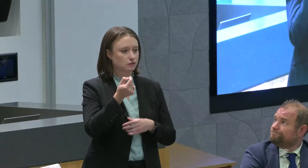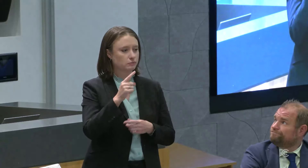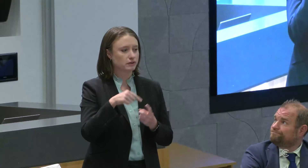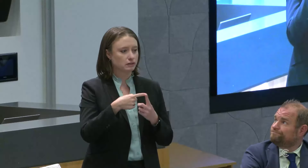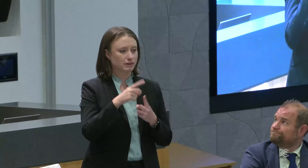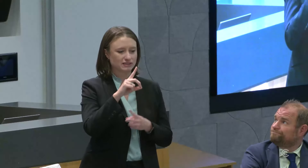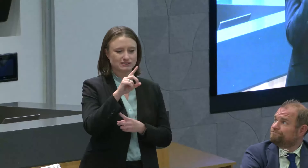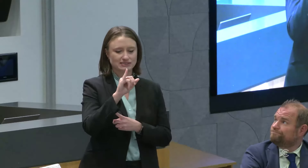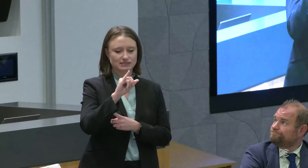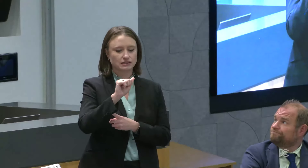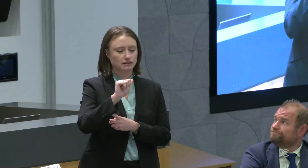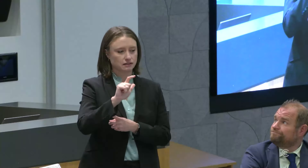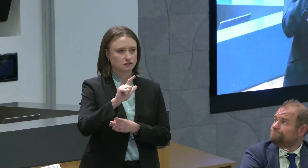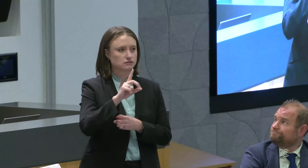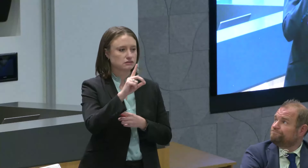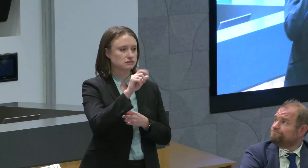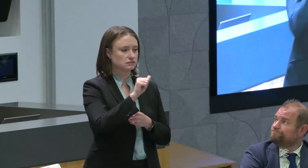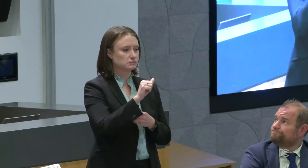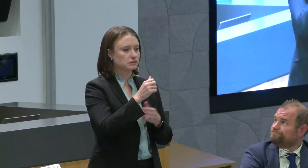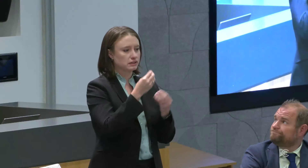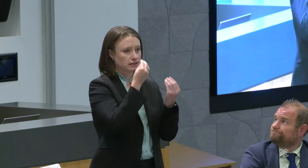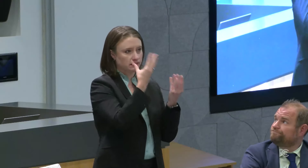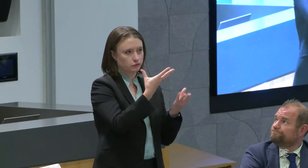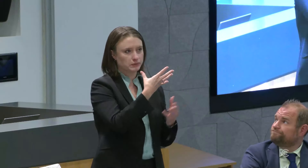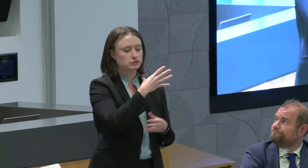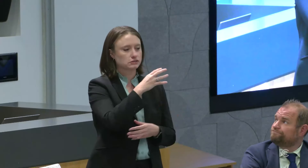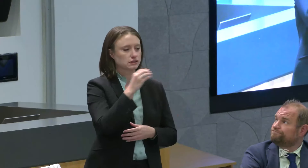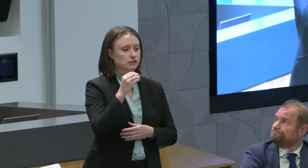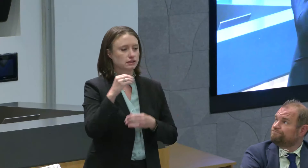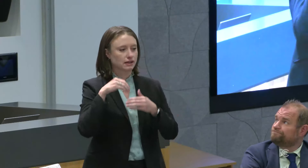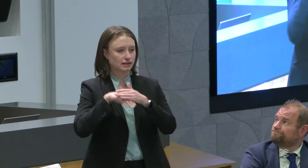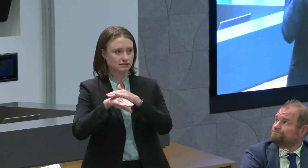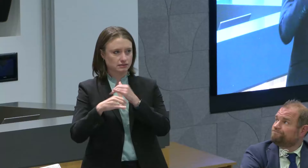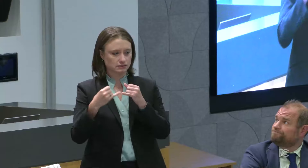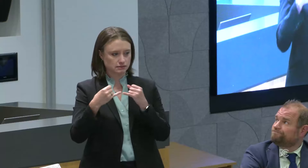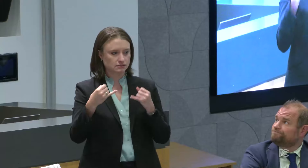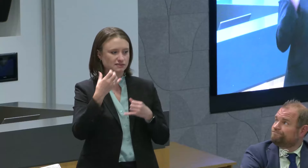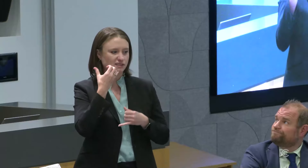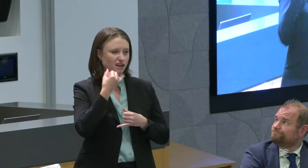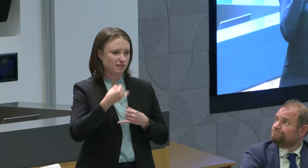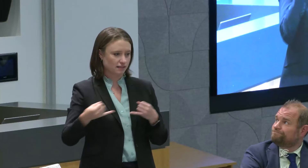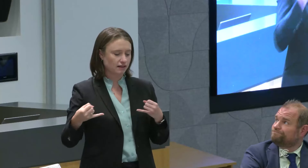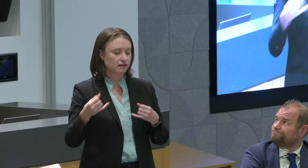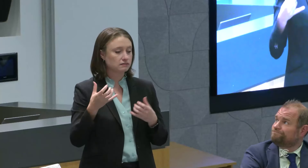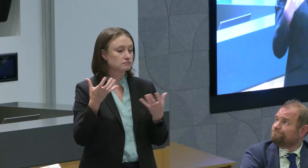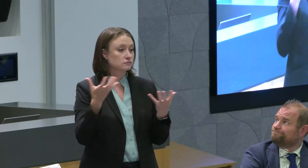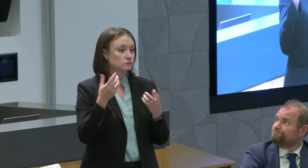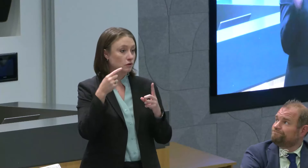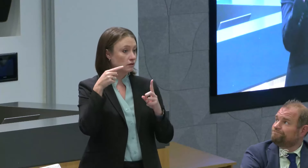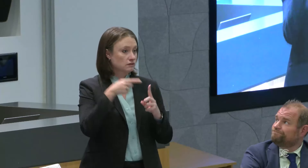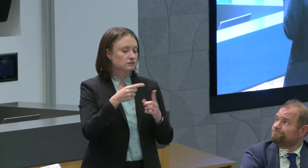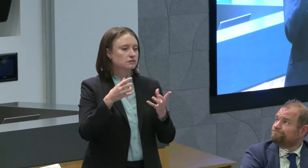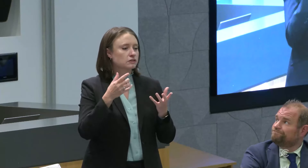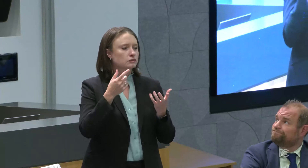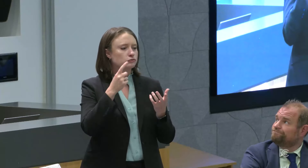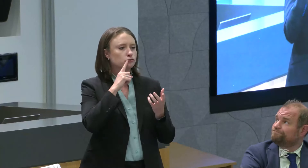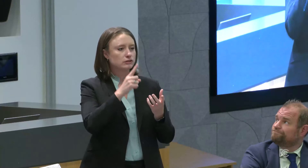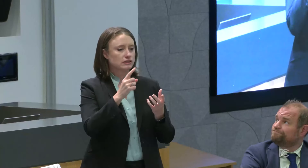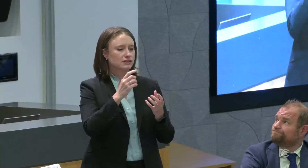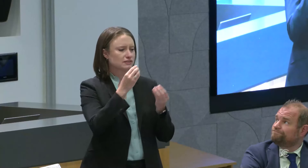WITH SETTING UP DVC. HI THIS IS LISA SPEAKING. FIRST I WANT TO EXPLAIN A